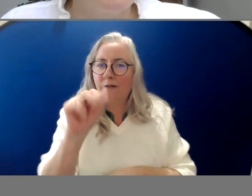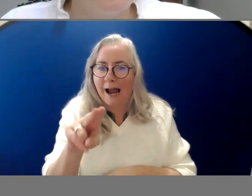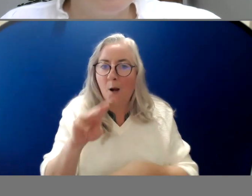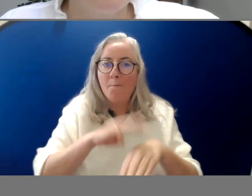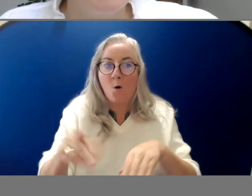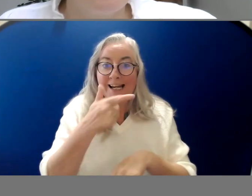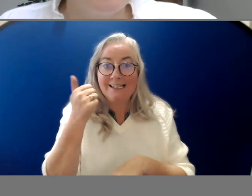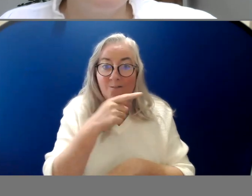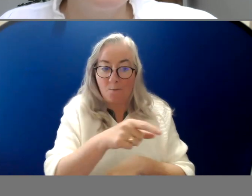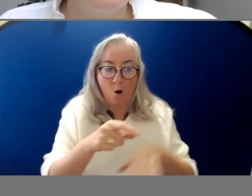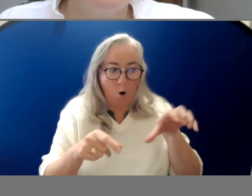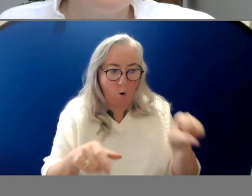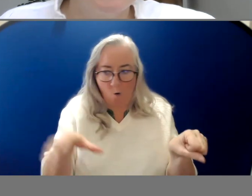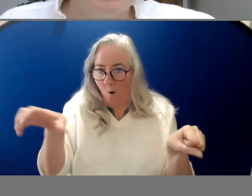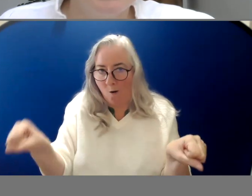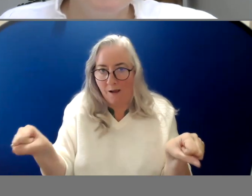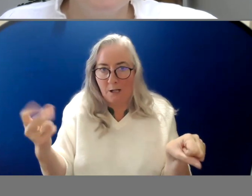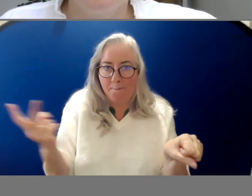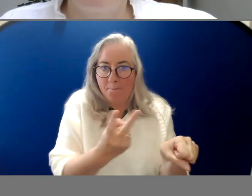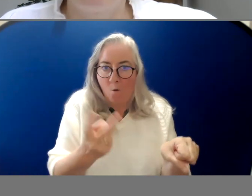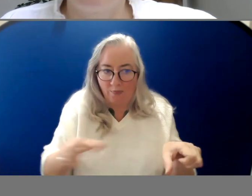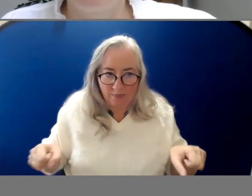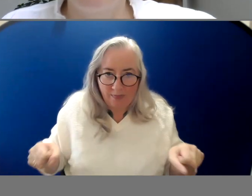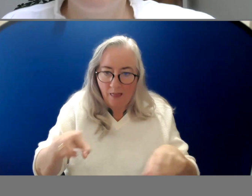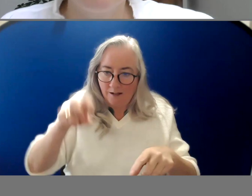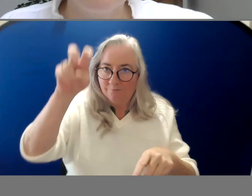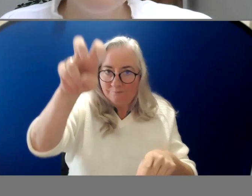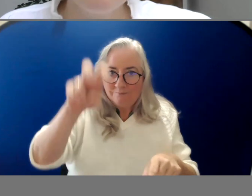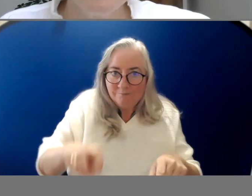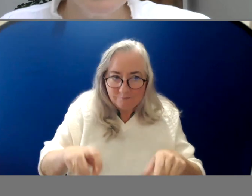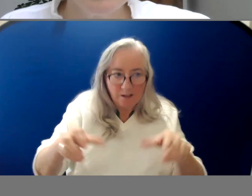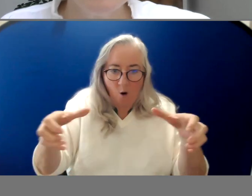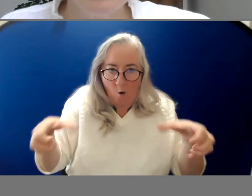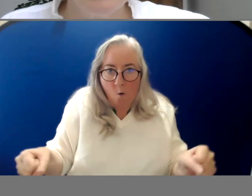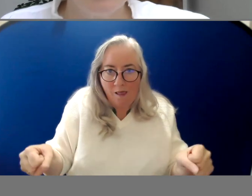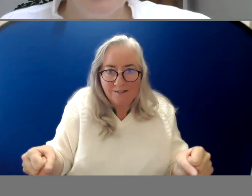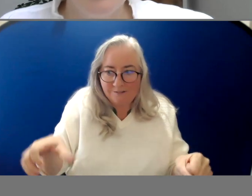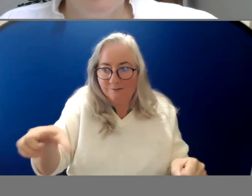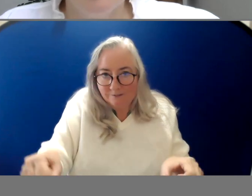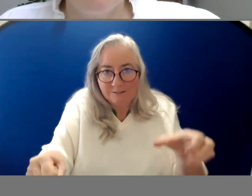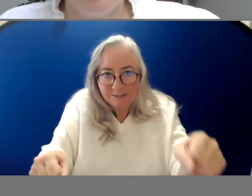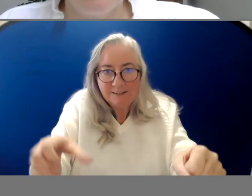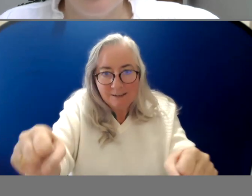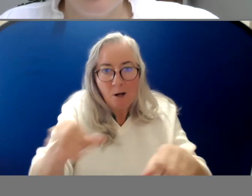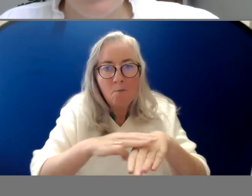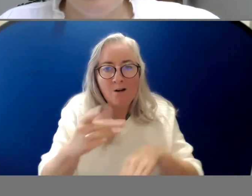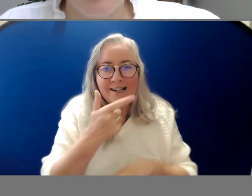him to hold handrails both sides going up and down the stairs and again now I've overlaid